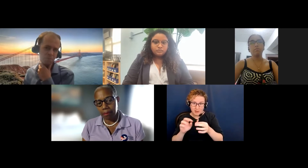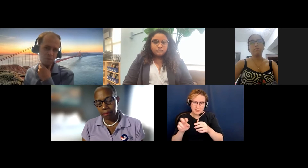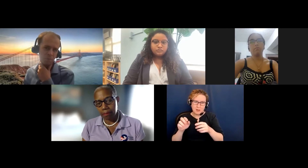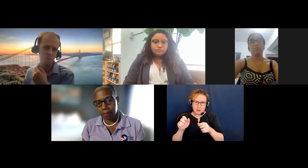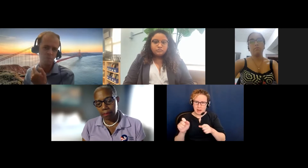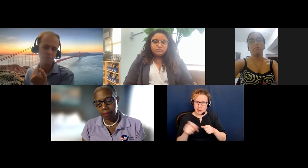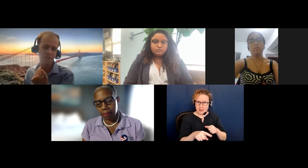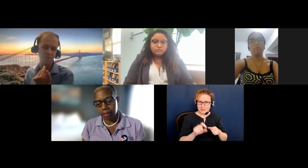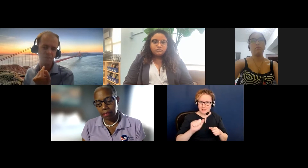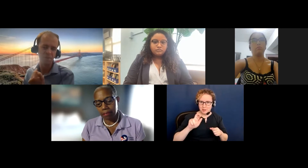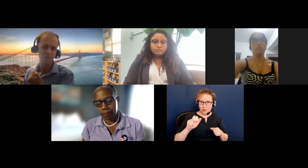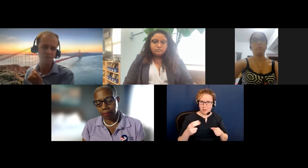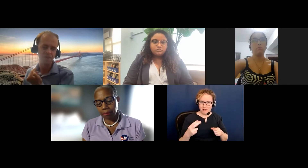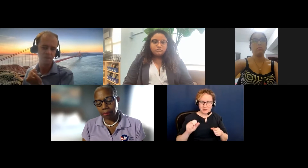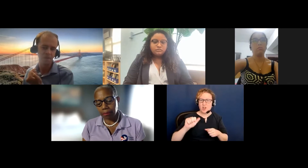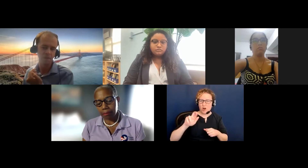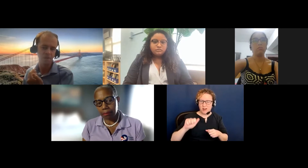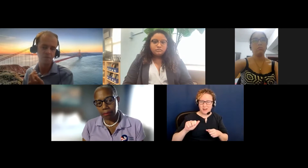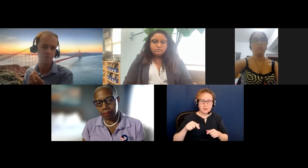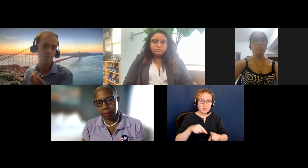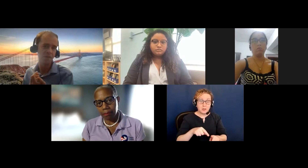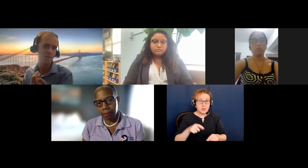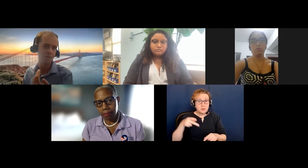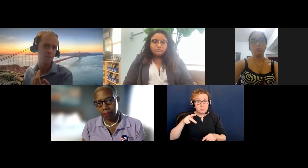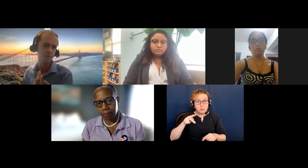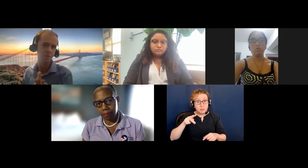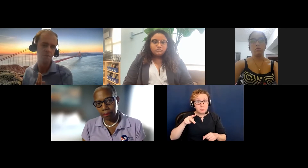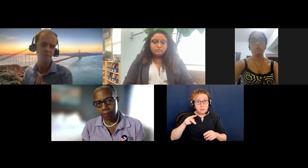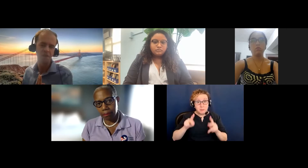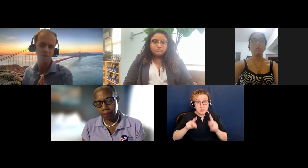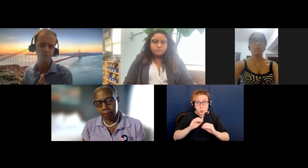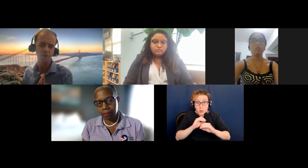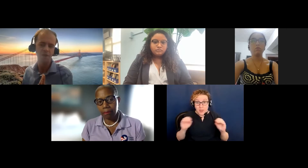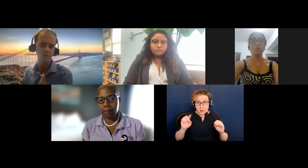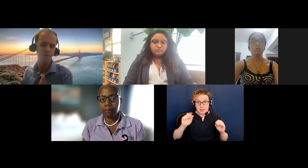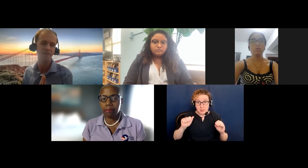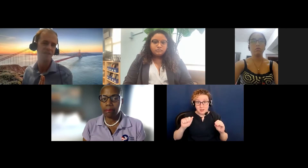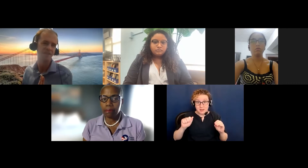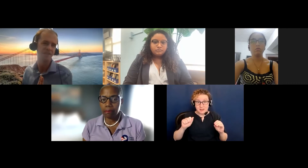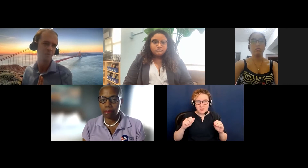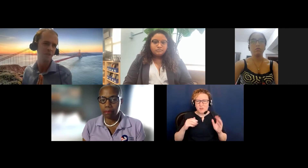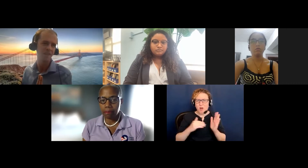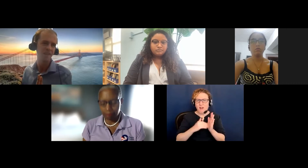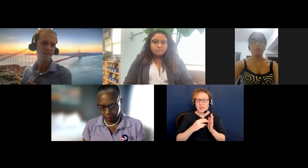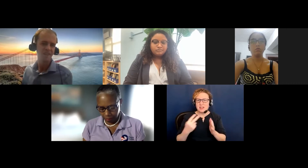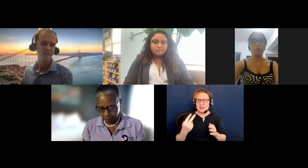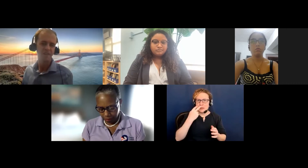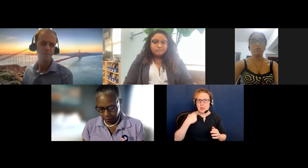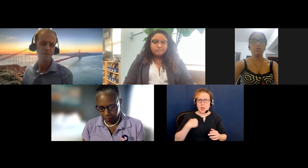people without disabilities can often view us as exclusively takers and not really... It is